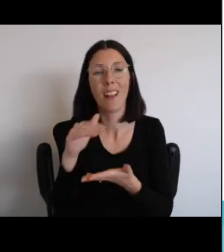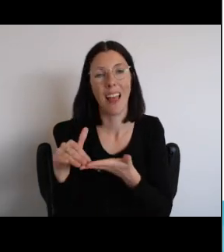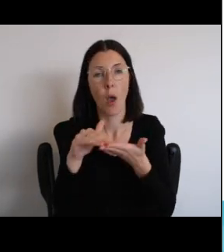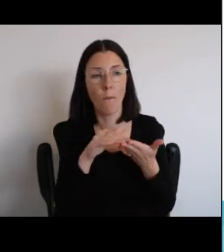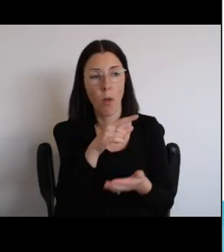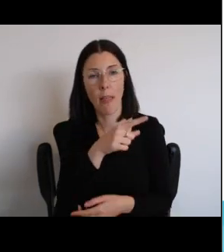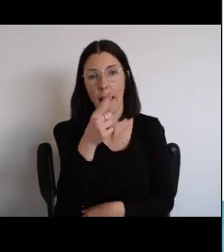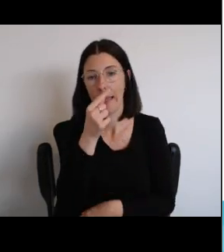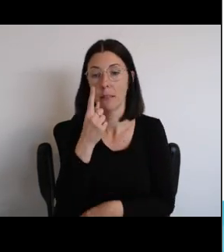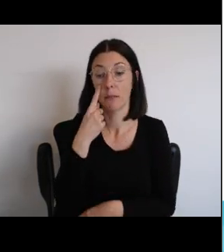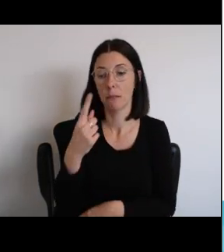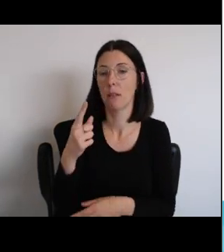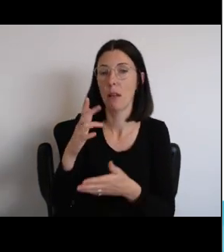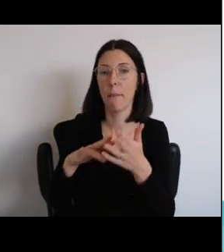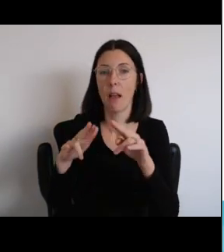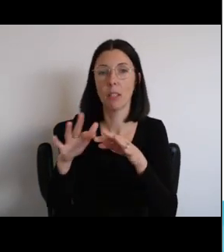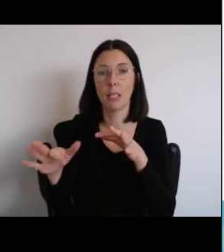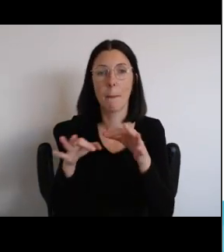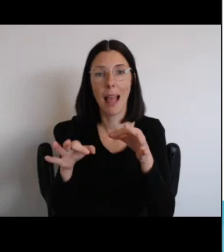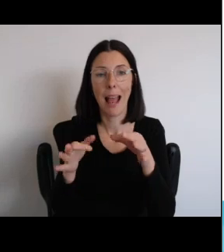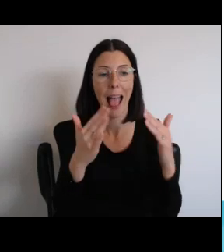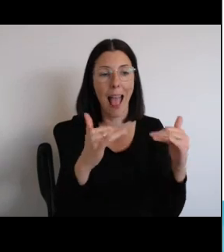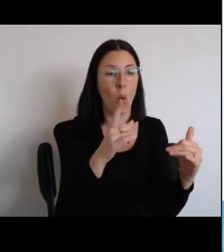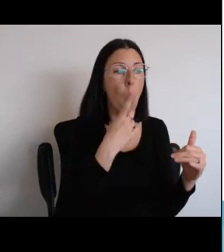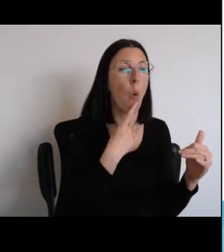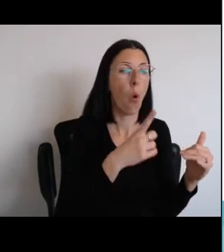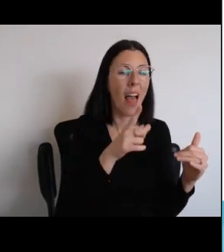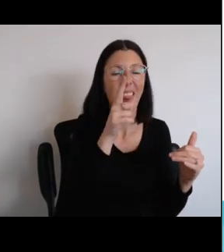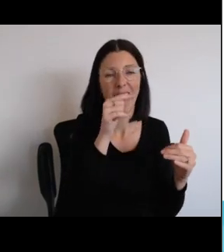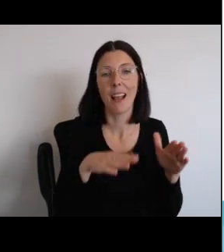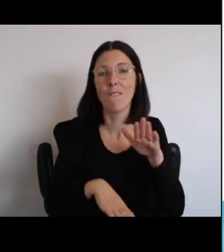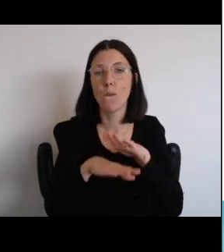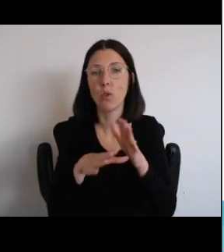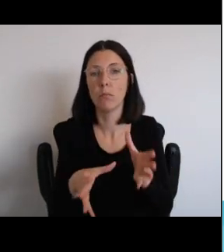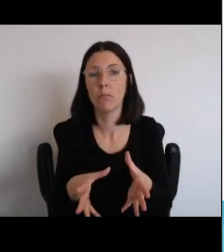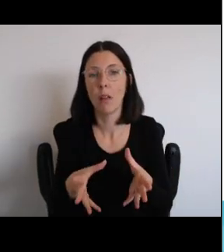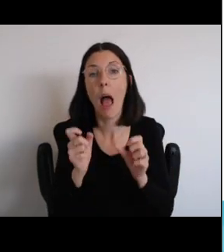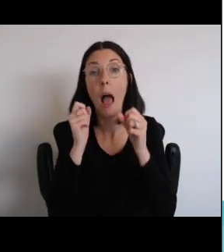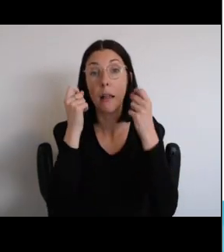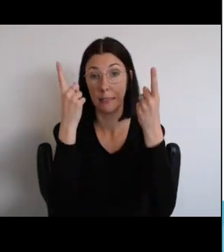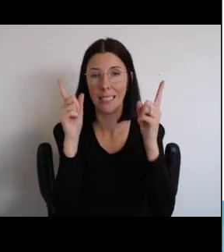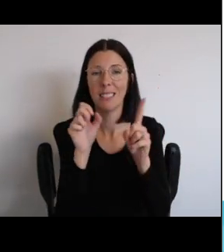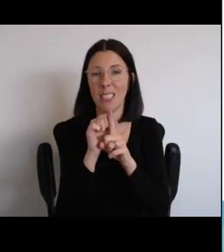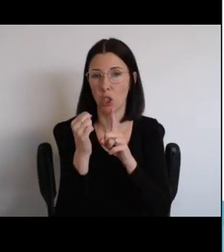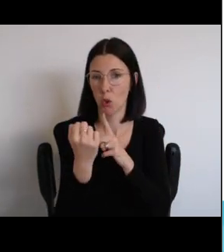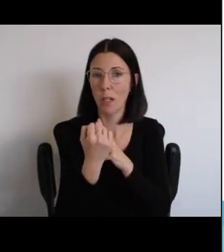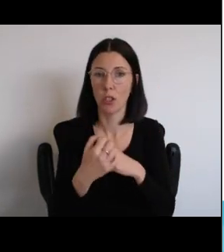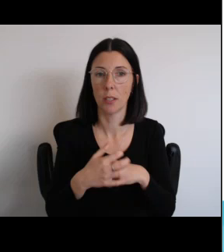proper understanding of what the circumstances are because I think the second question is a follow-up